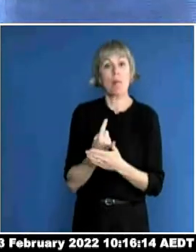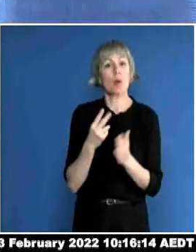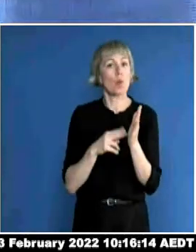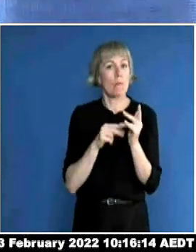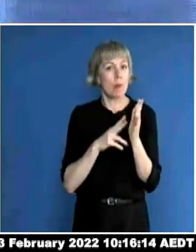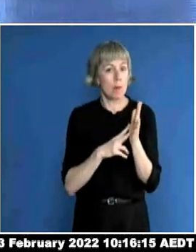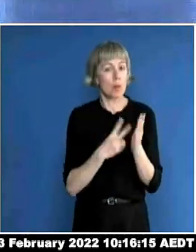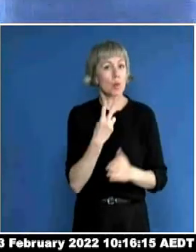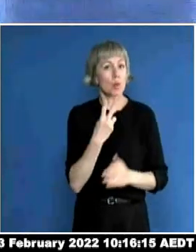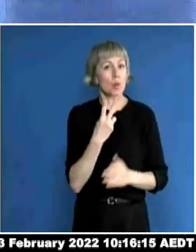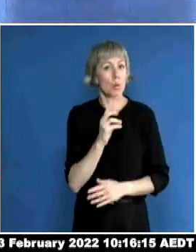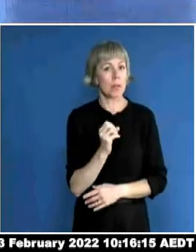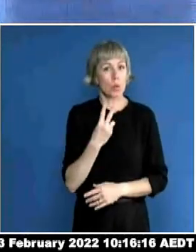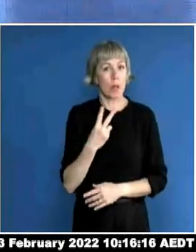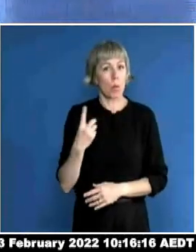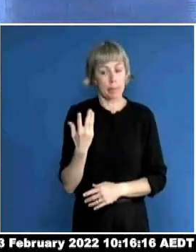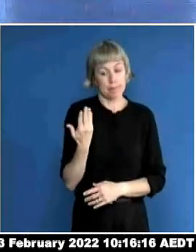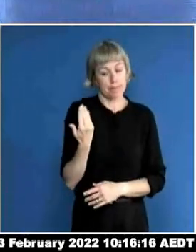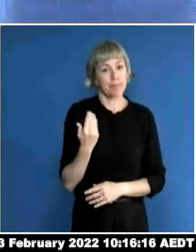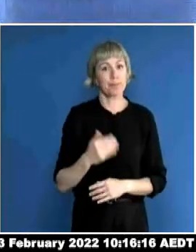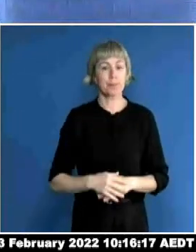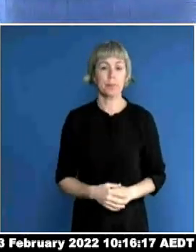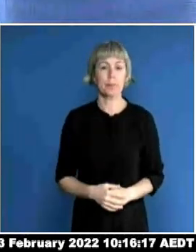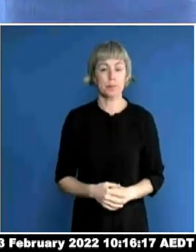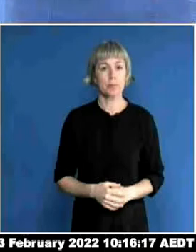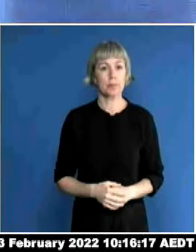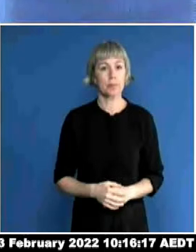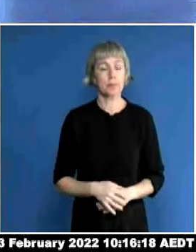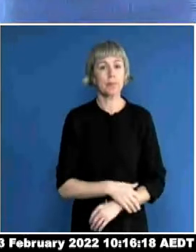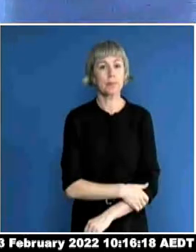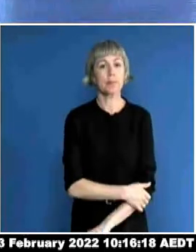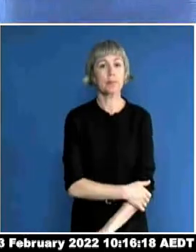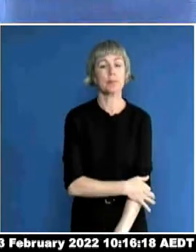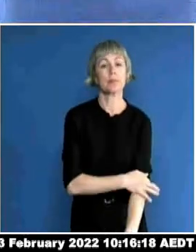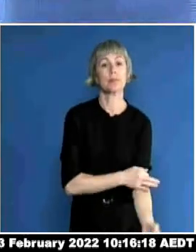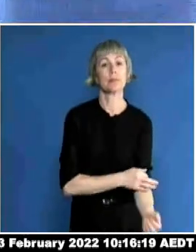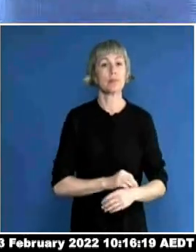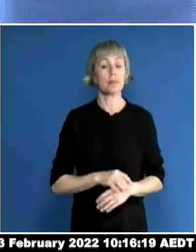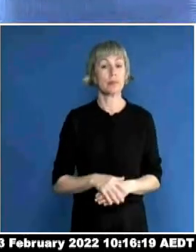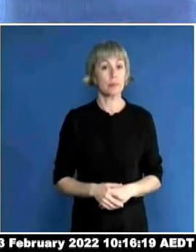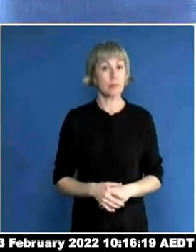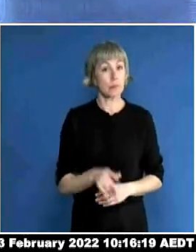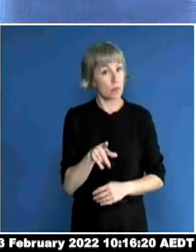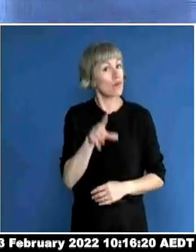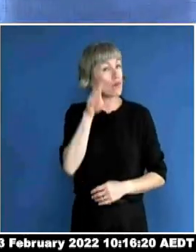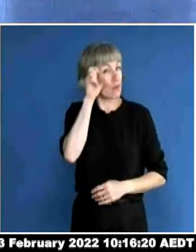Commissioners, you will recall the data presented at Public hearing 9 and Public hearing 19.